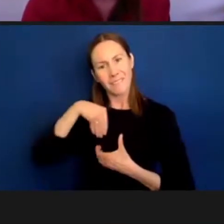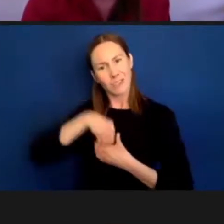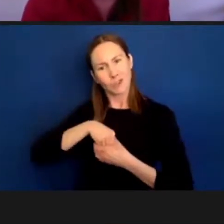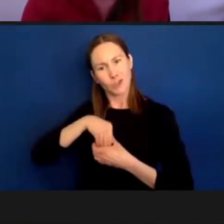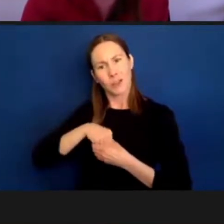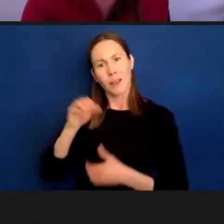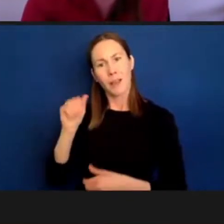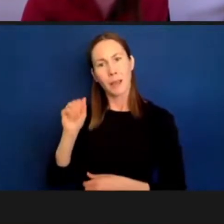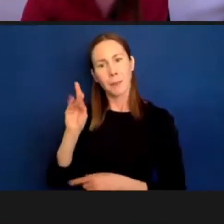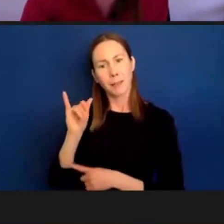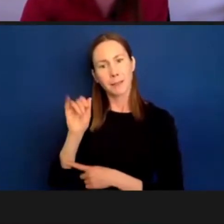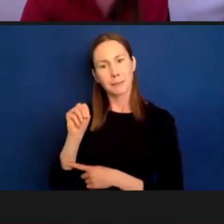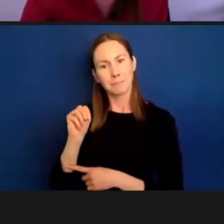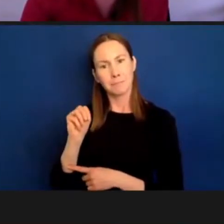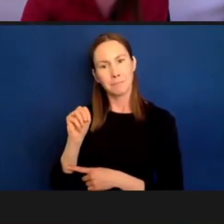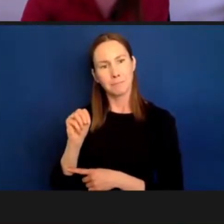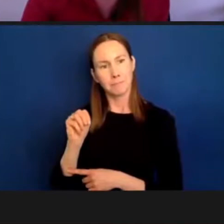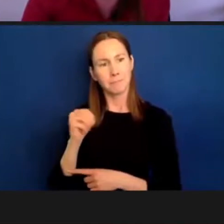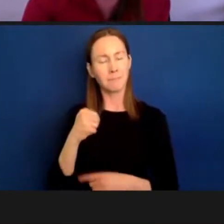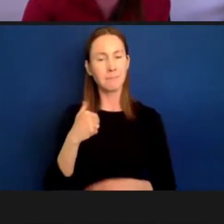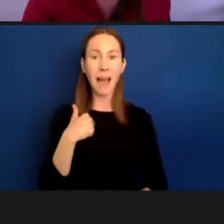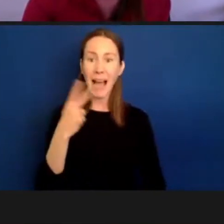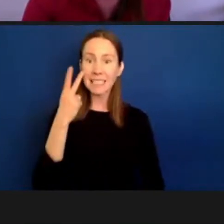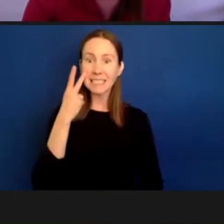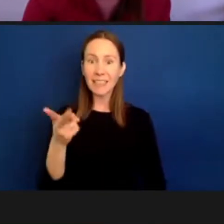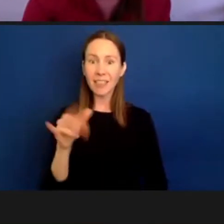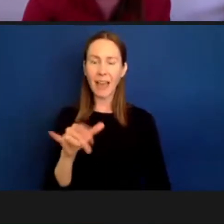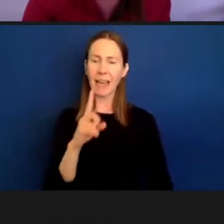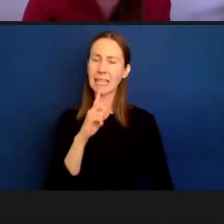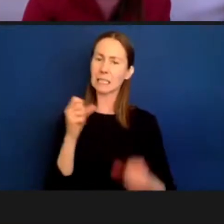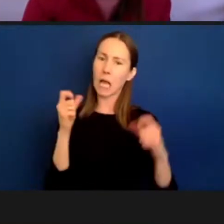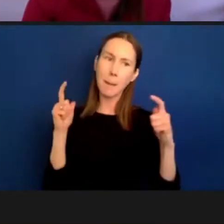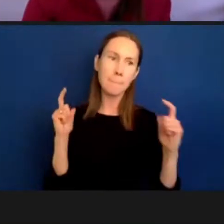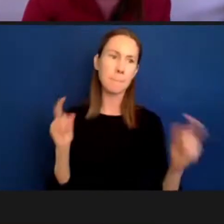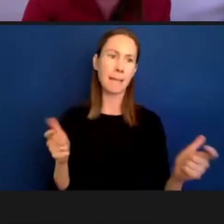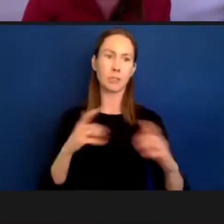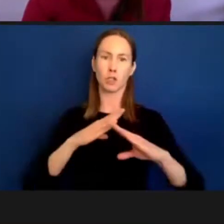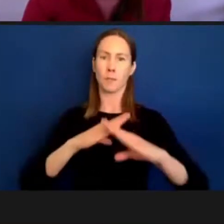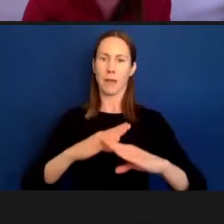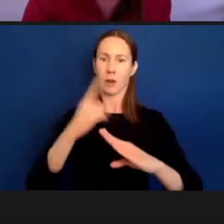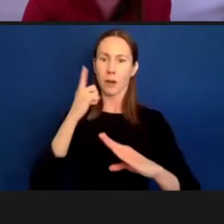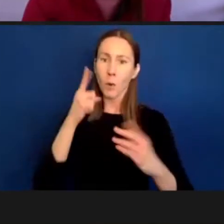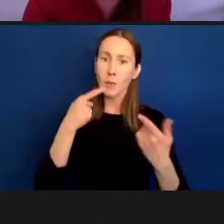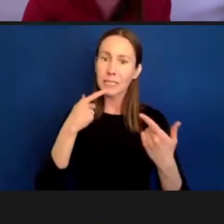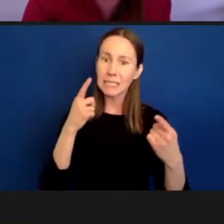And I see that as a major barrier to successful transition.